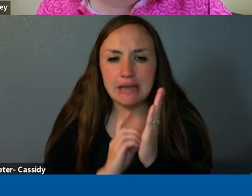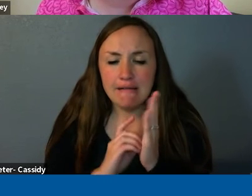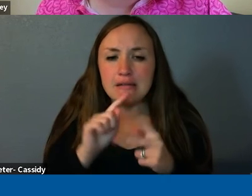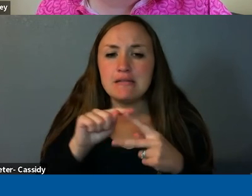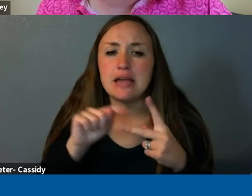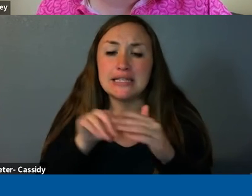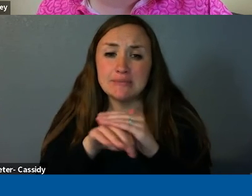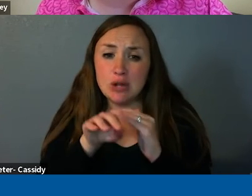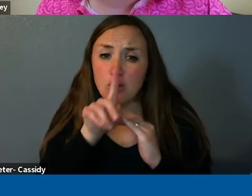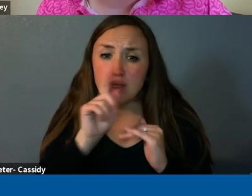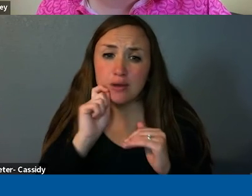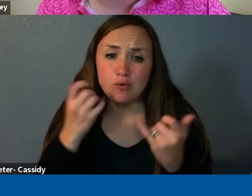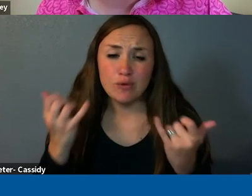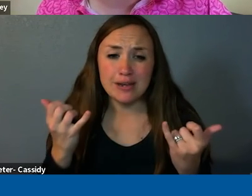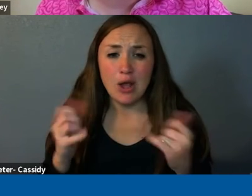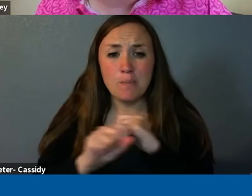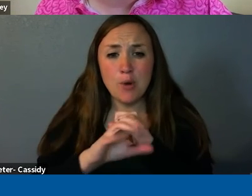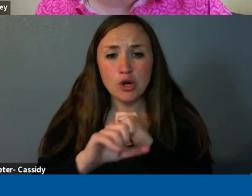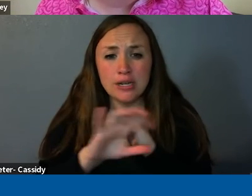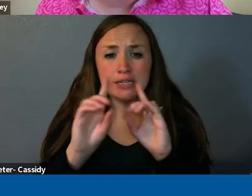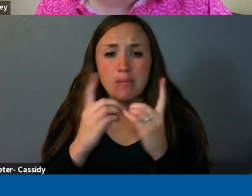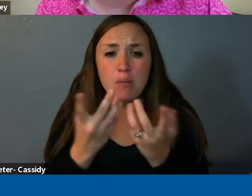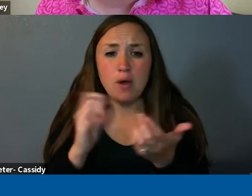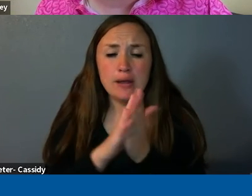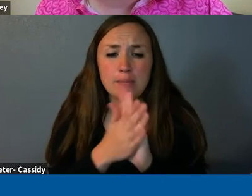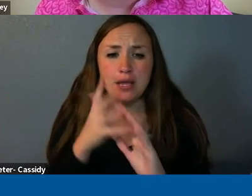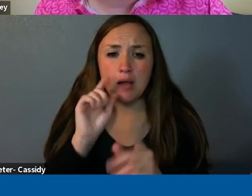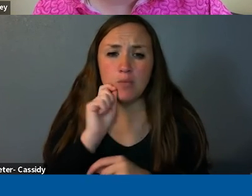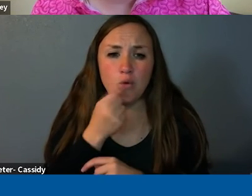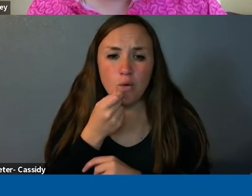and marketing departments wanna be cool and you can point to a lot of these